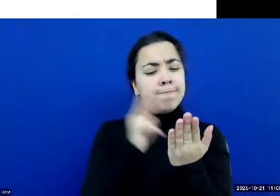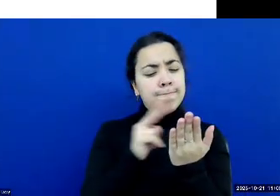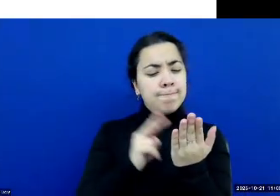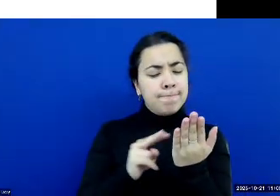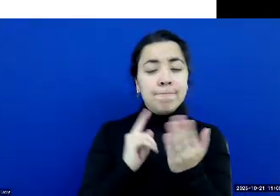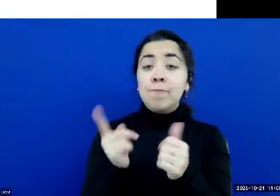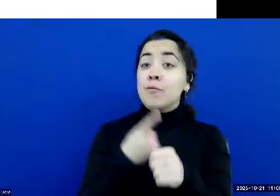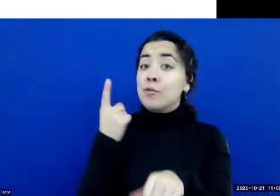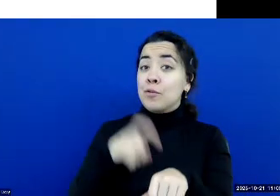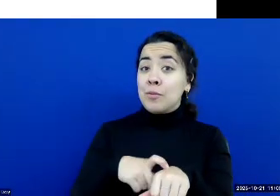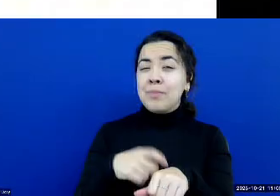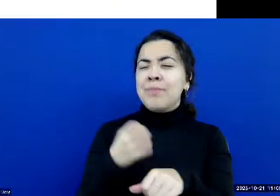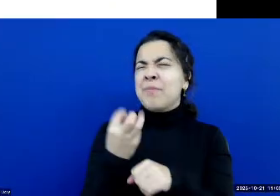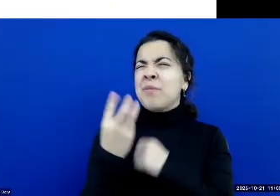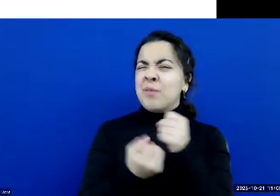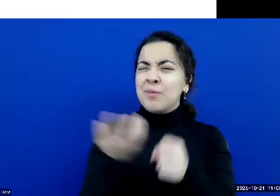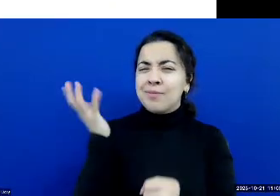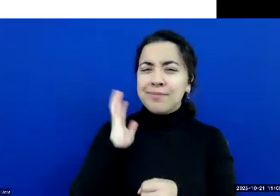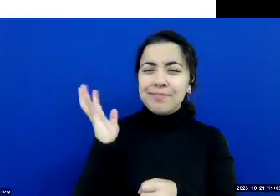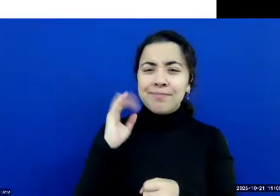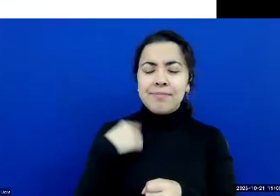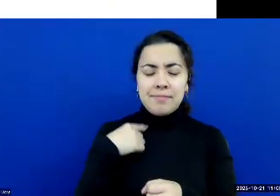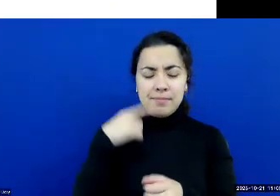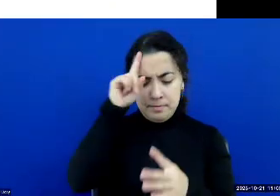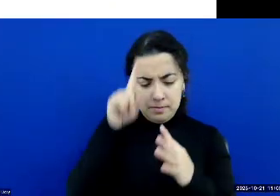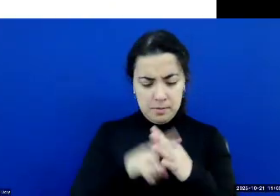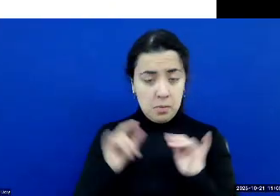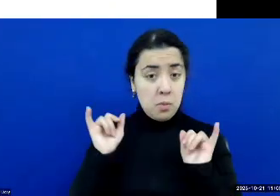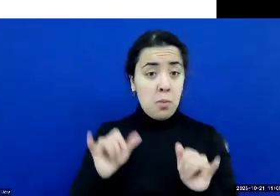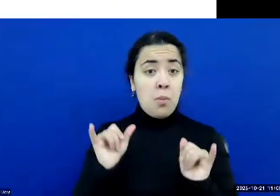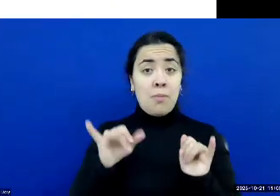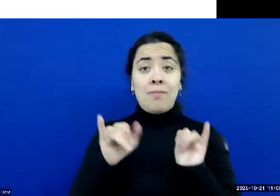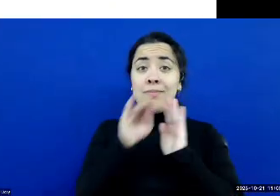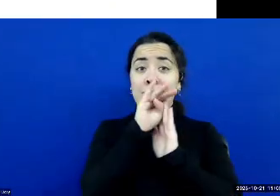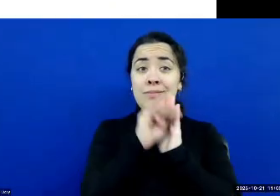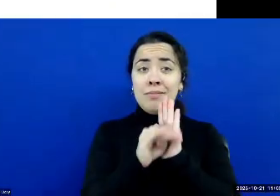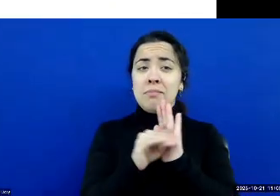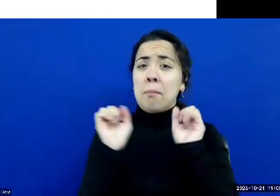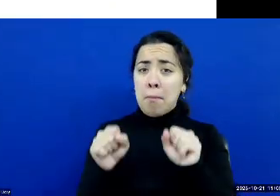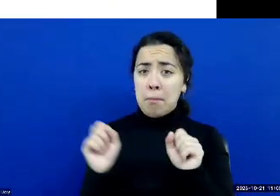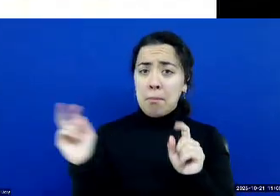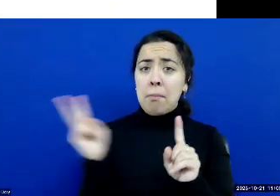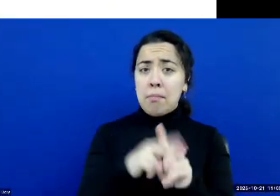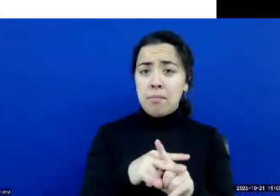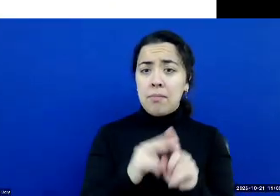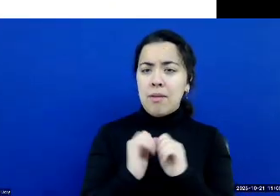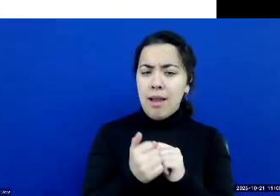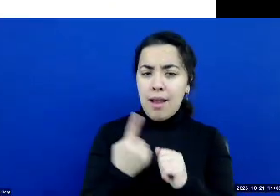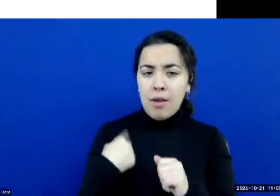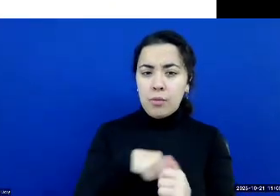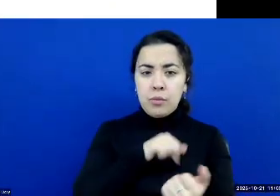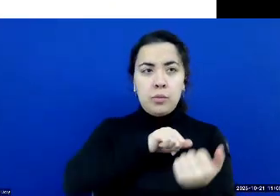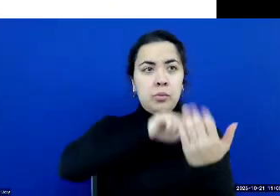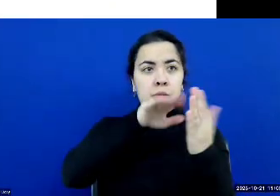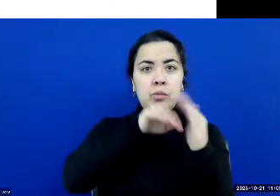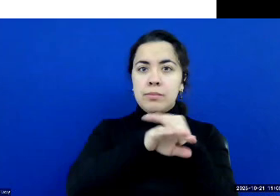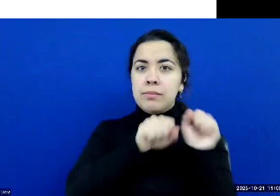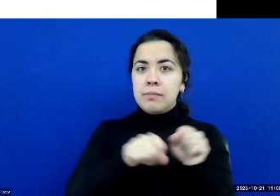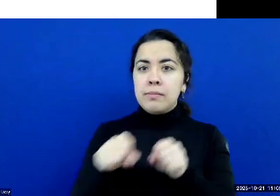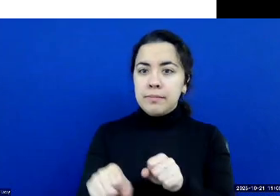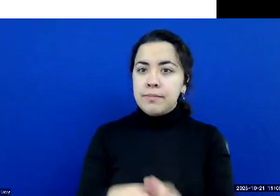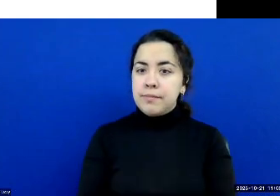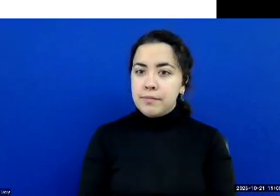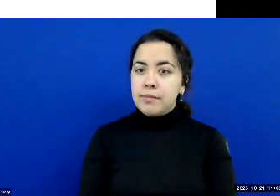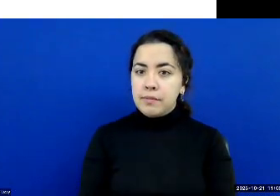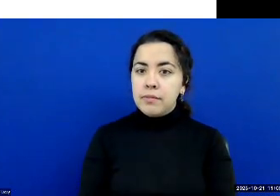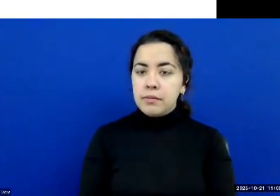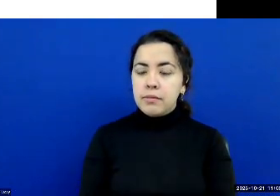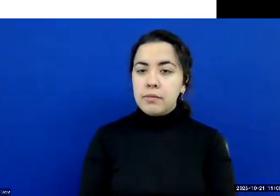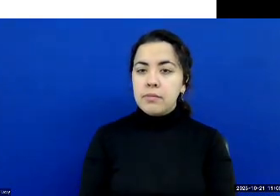Kathleen DeForest: As I was reading this book for the first time a couple years ago, I realized that these principles can be applied to how we approach accessibility.